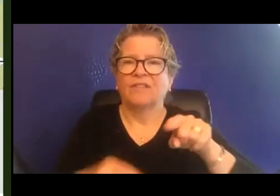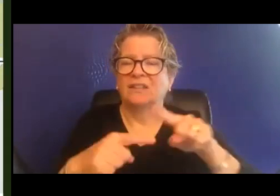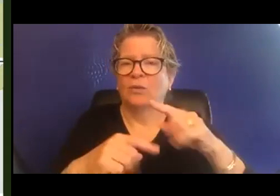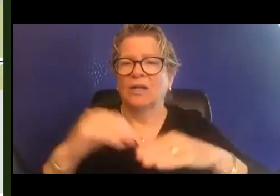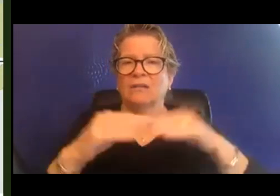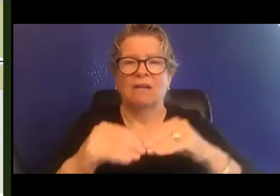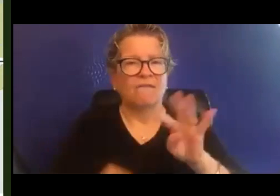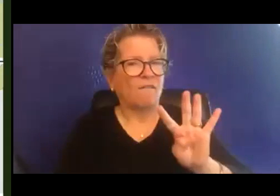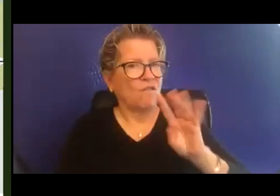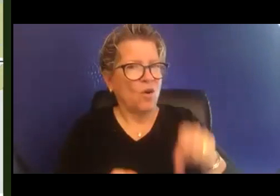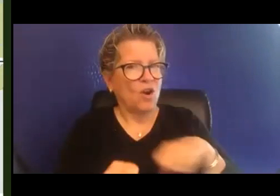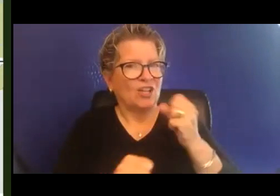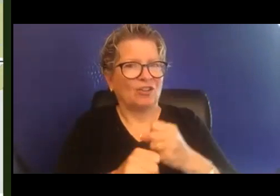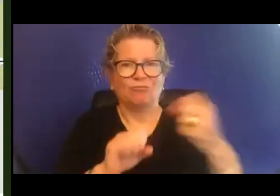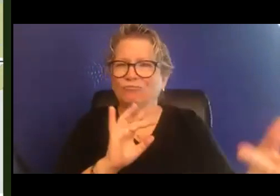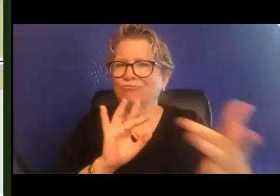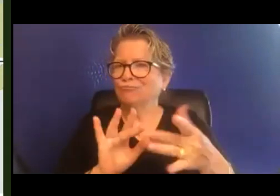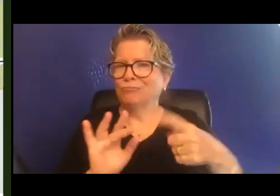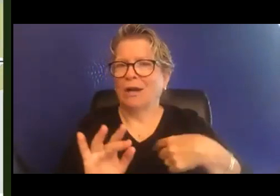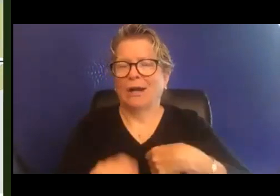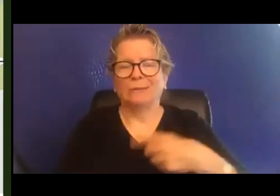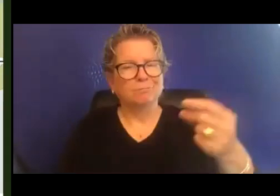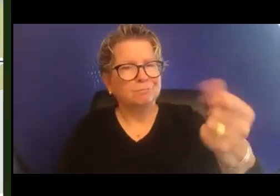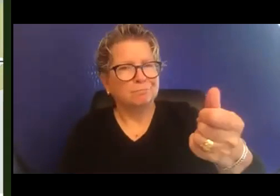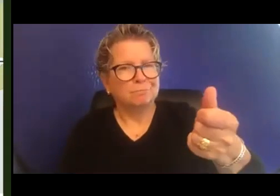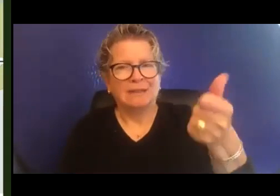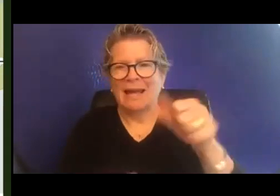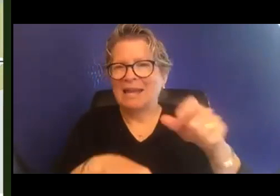So for four years, you will be able to get ahold of us any time